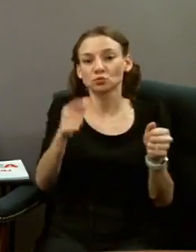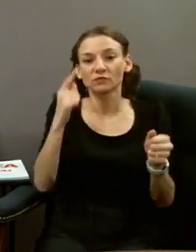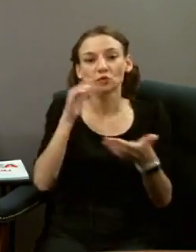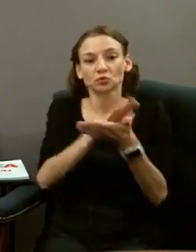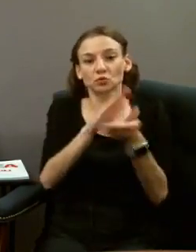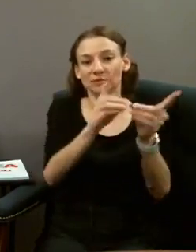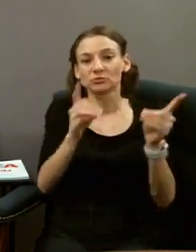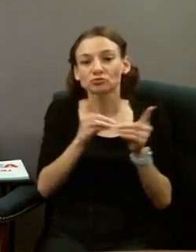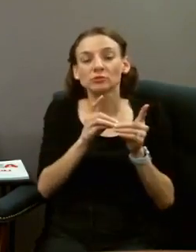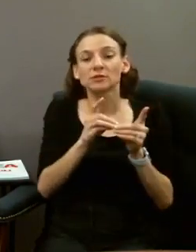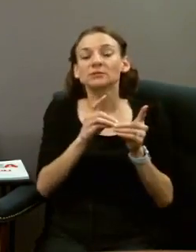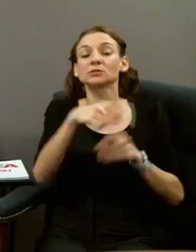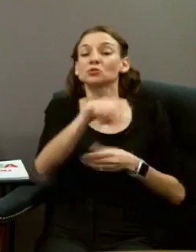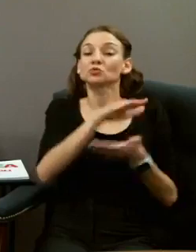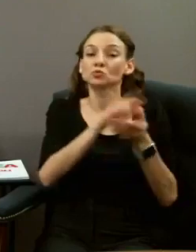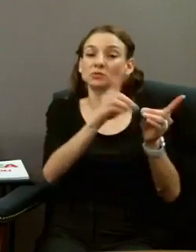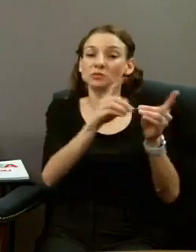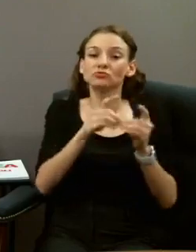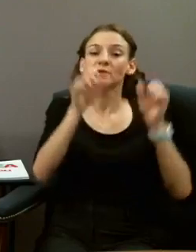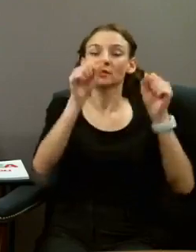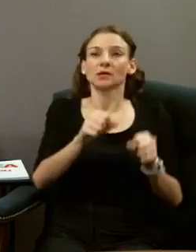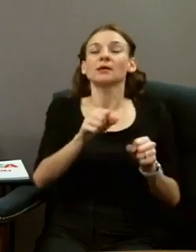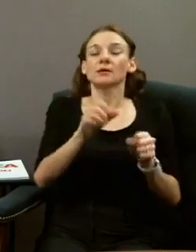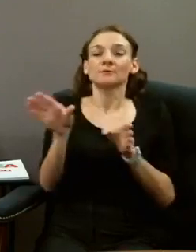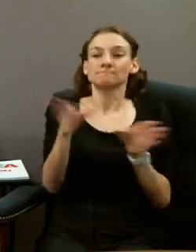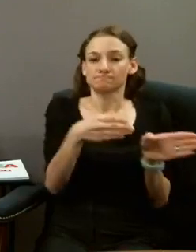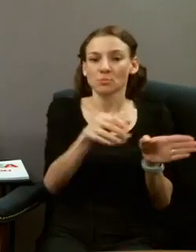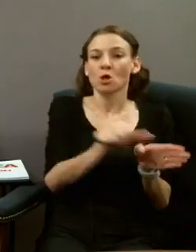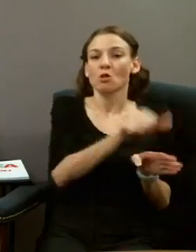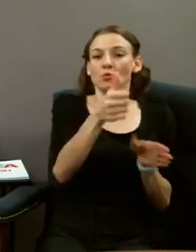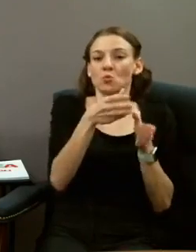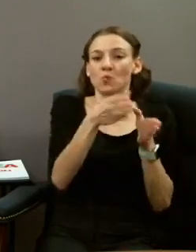that they can rely upon to help student behaviors.